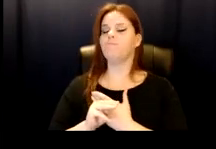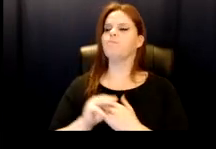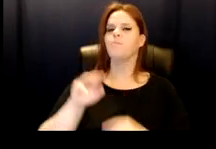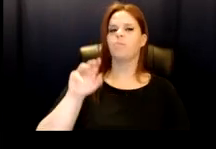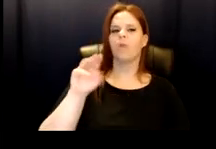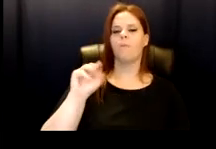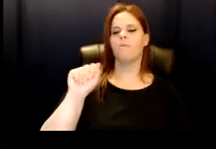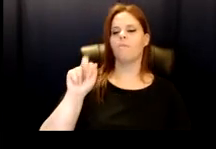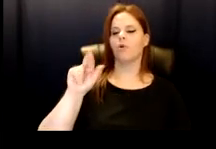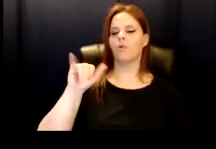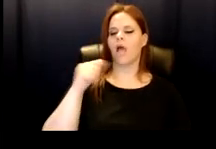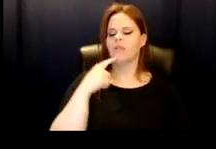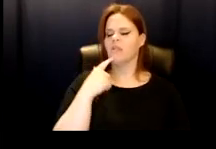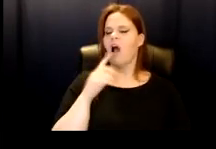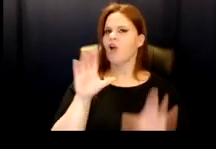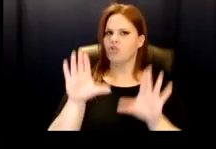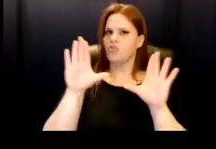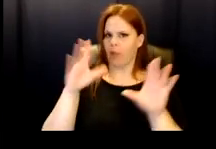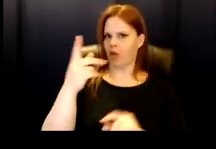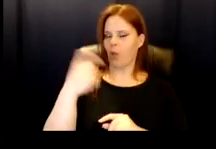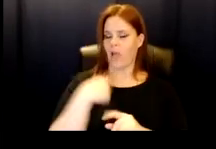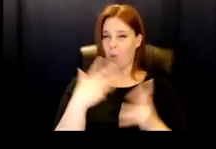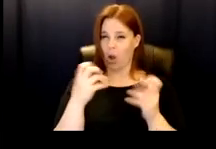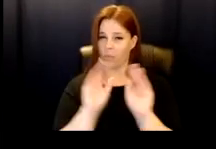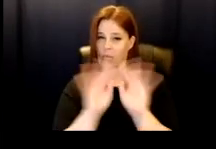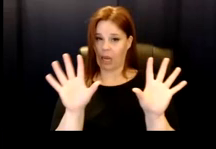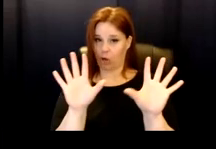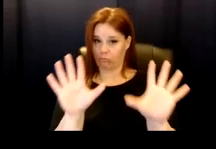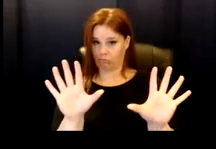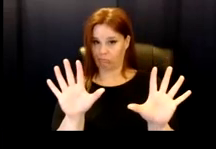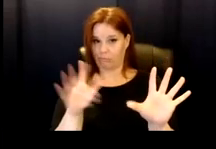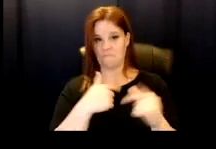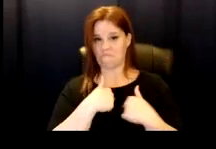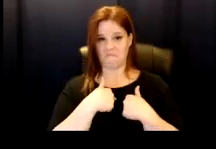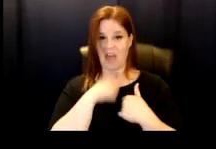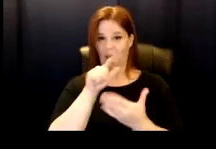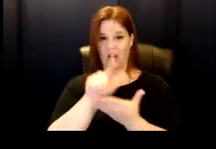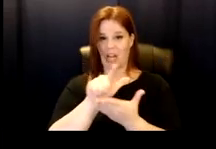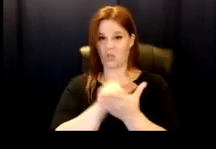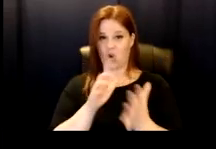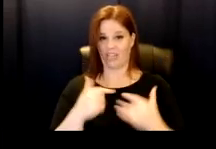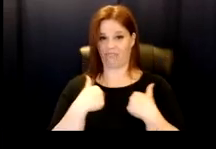for I want to be clear, I am not an attorney. There are probably many people on this there